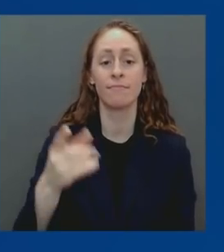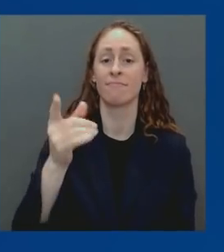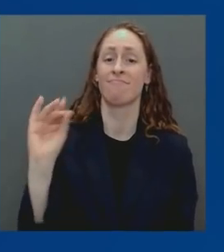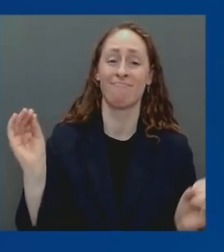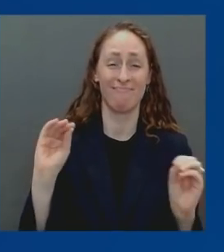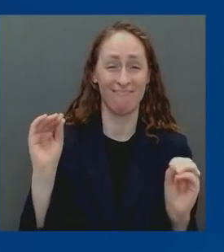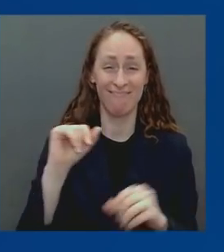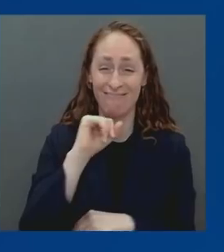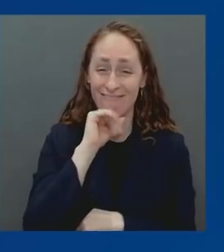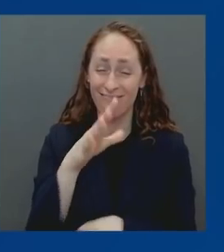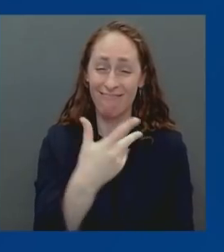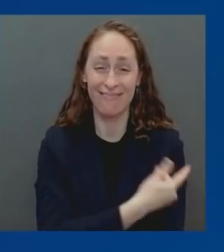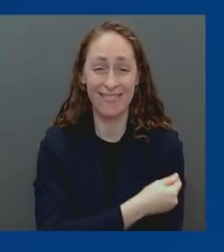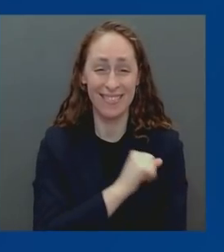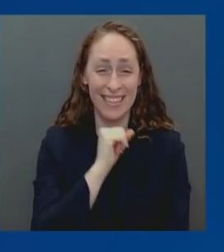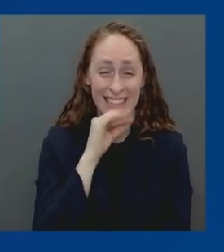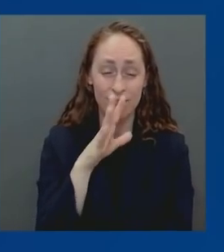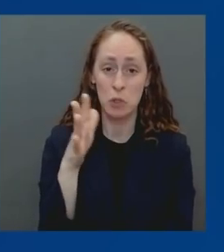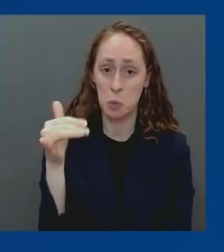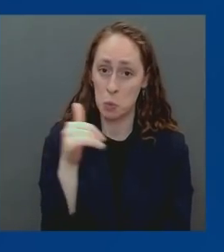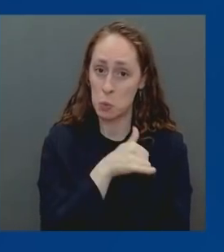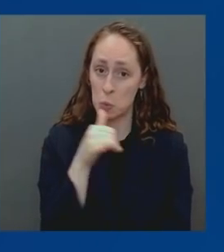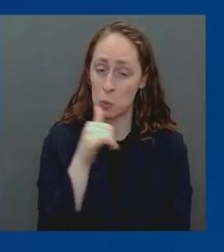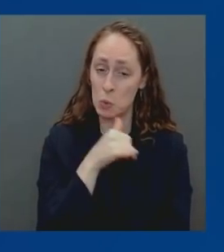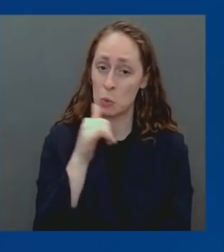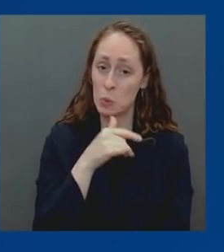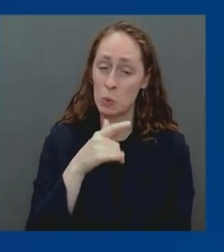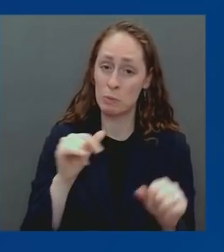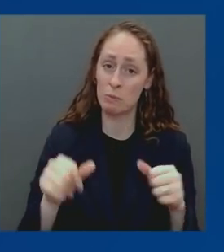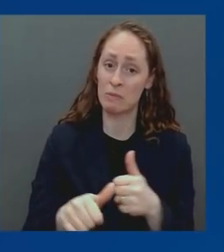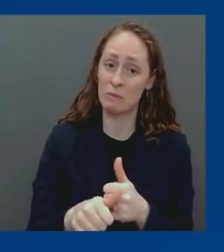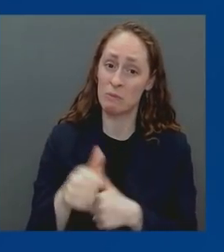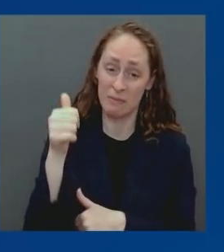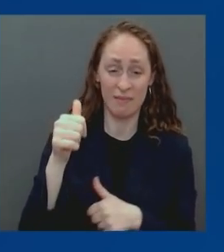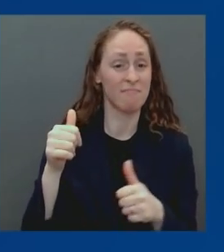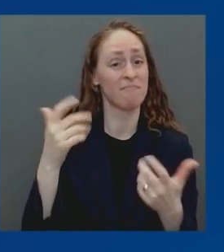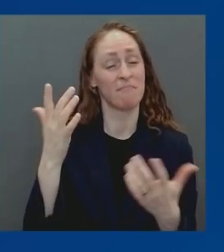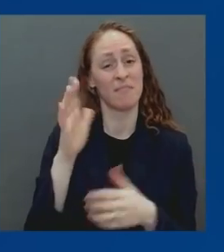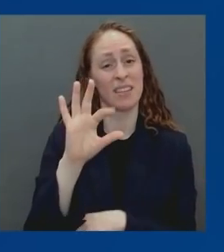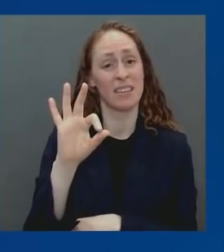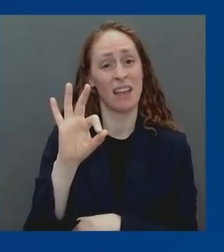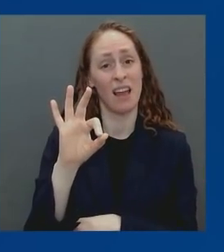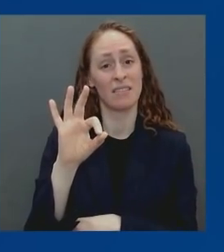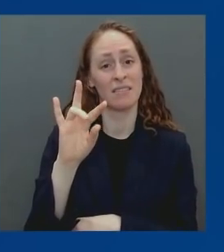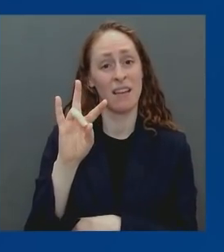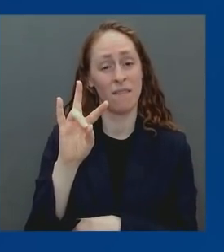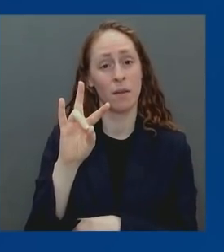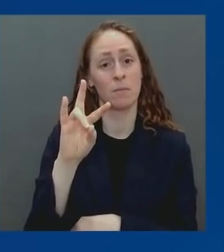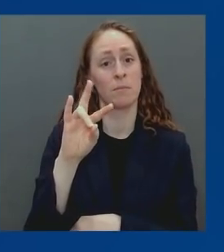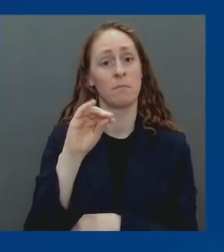I also want to share new data from CDC's COVID-NET hospital surveillance network to further show